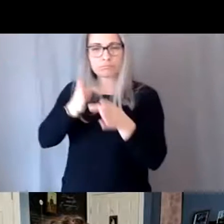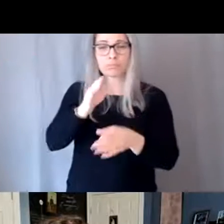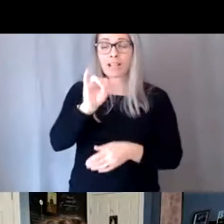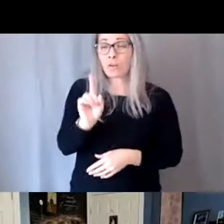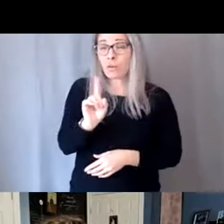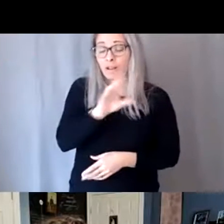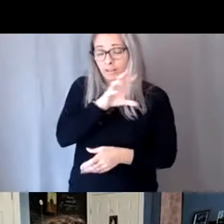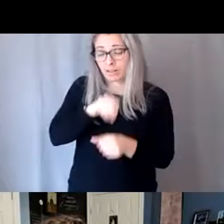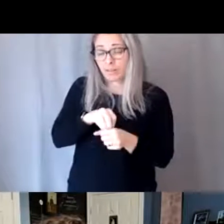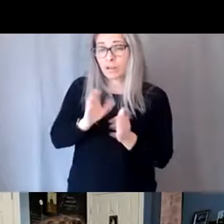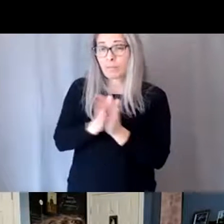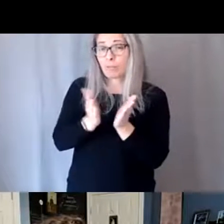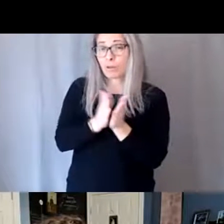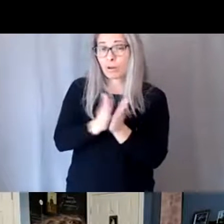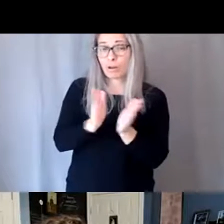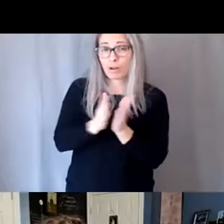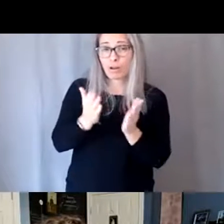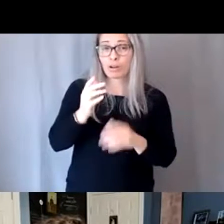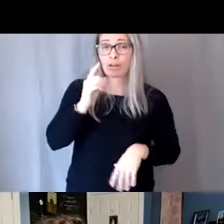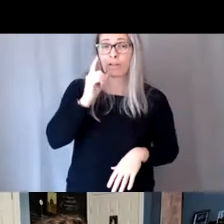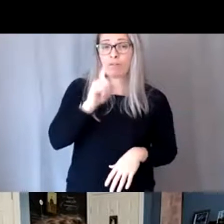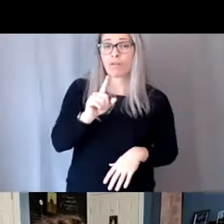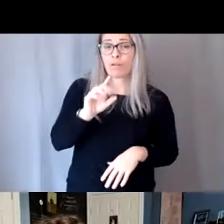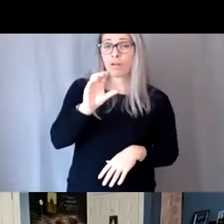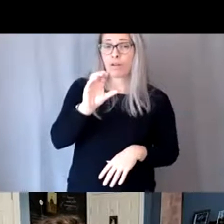therapy textbooks enabling occupation so I’m drawing here